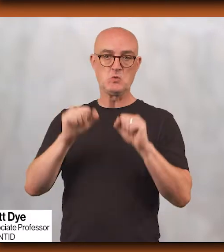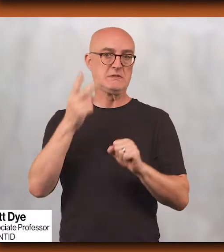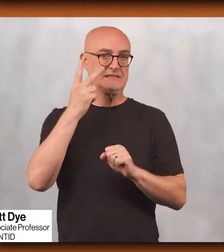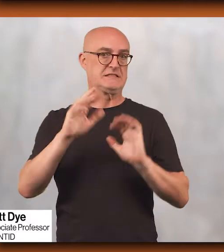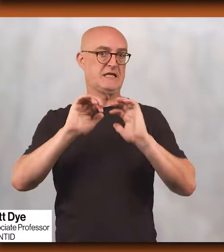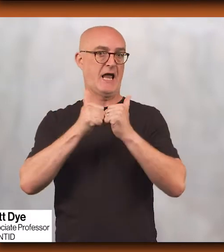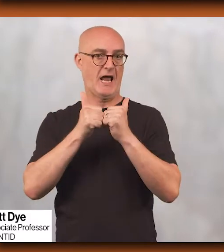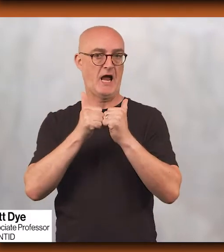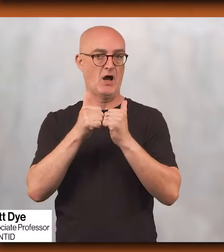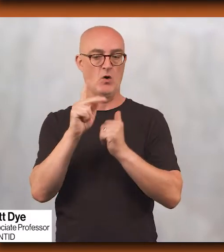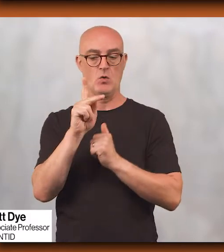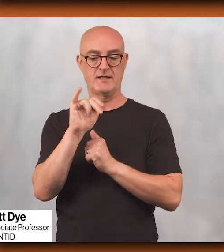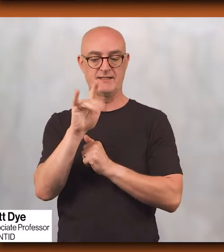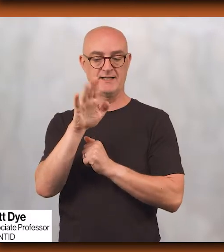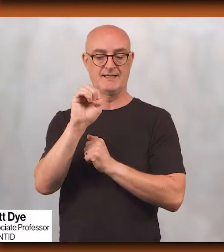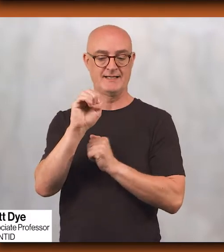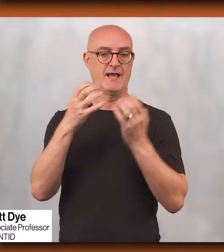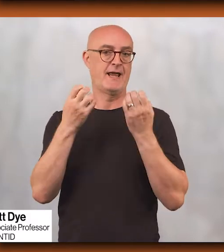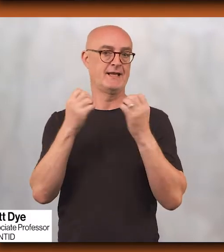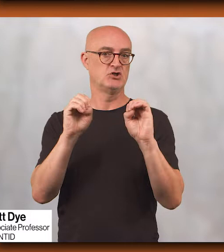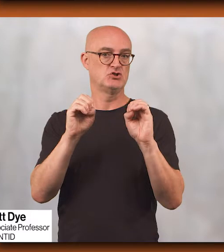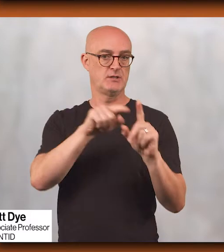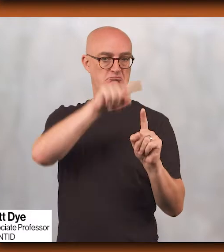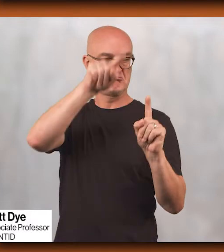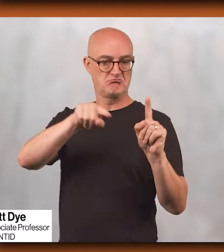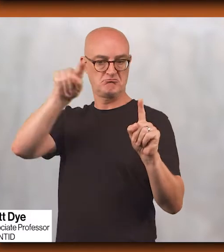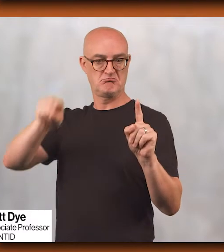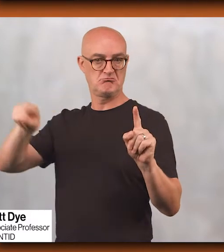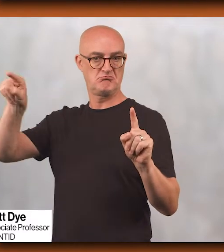on a log scale which has units of joules.